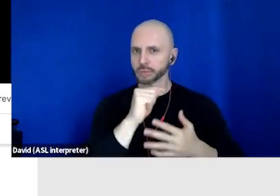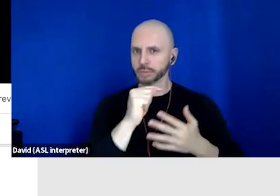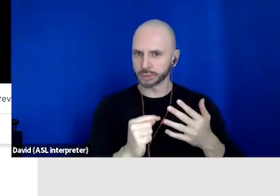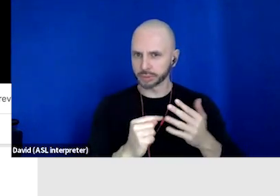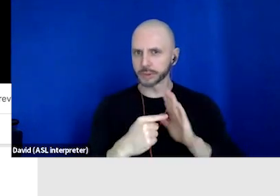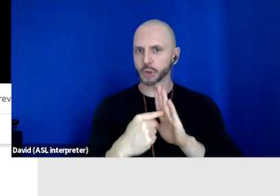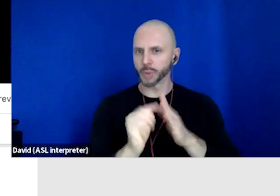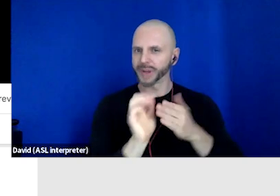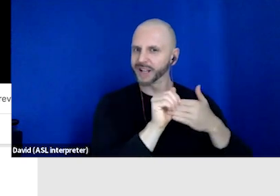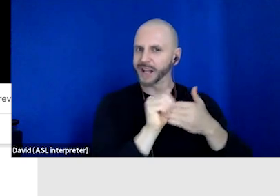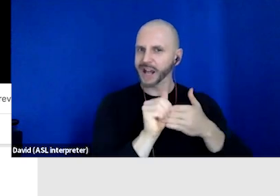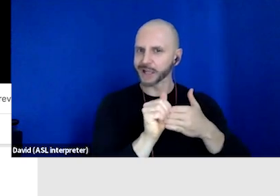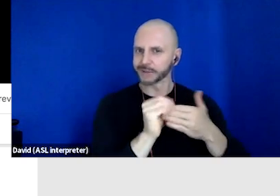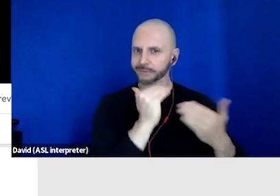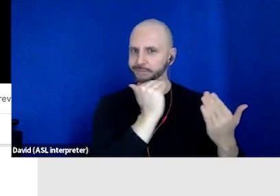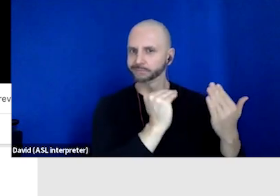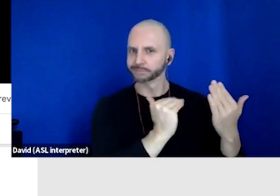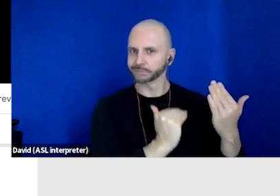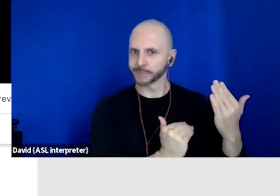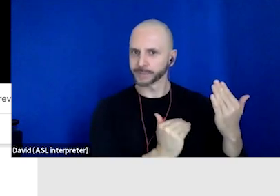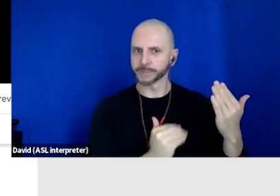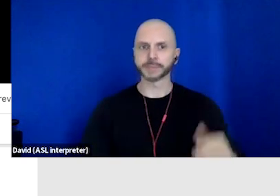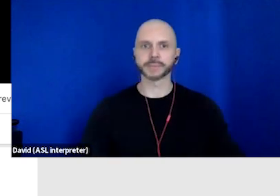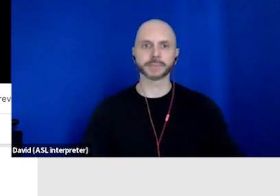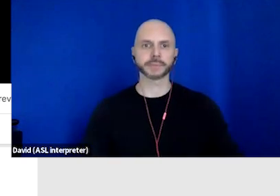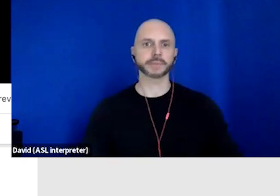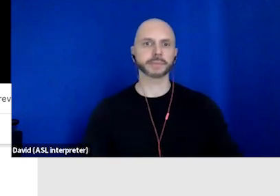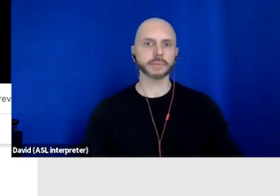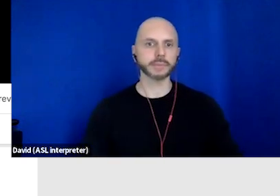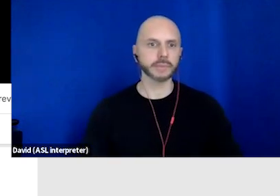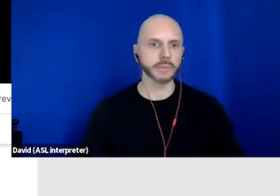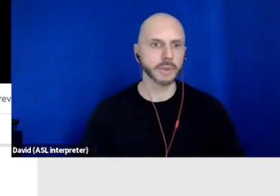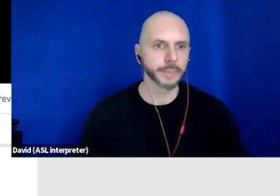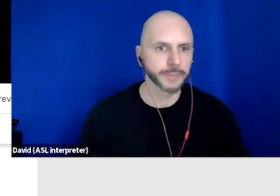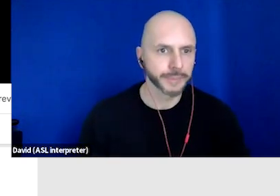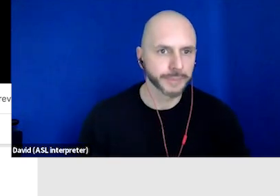collaborating on this book with our founder, Adam Hyde, and we're writing on the topic of